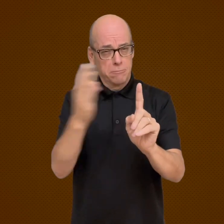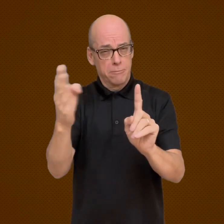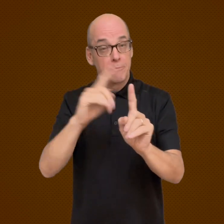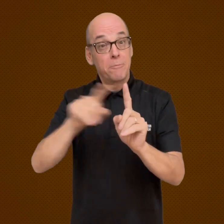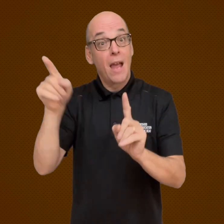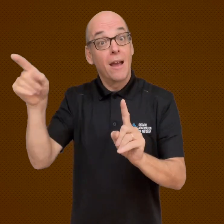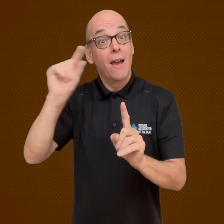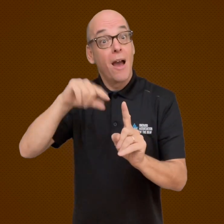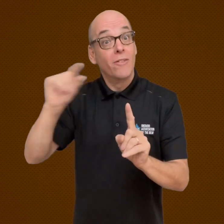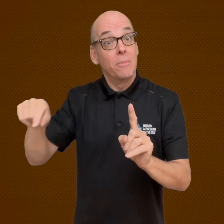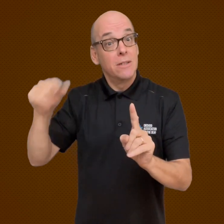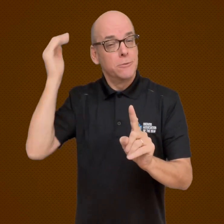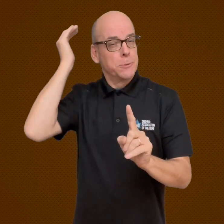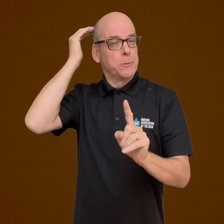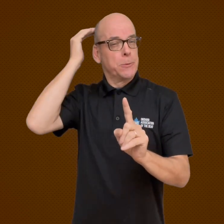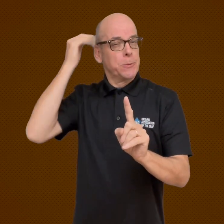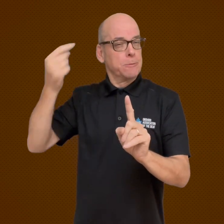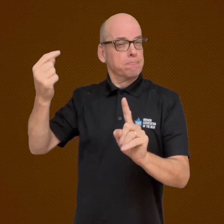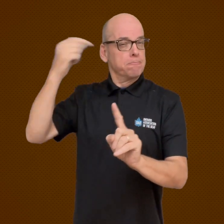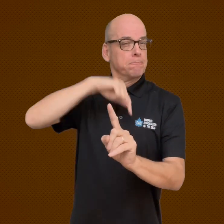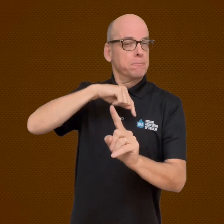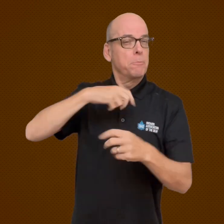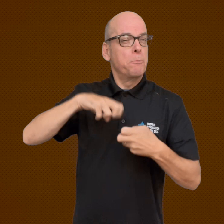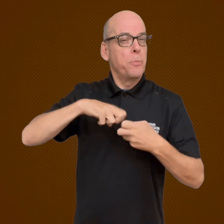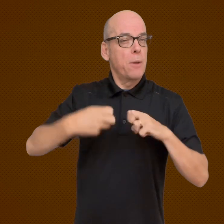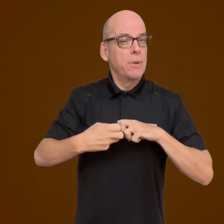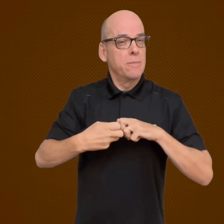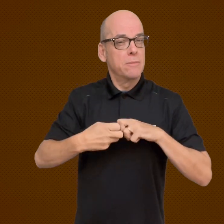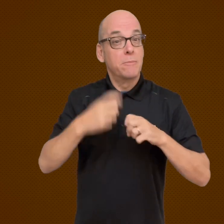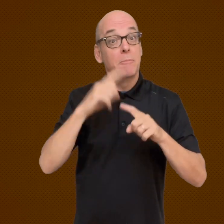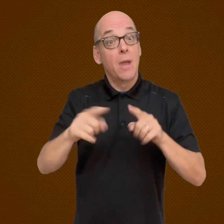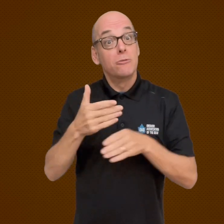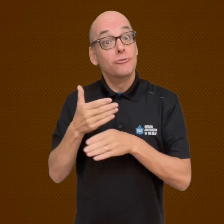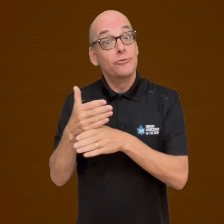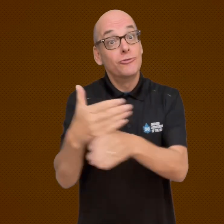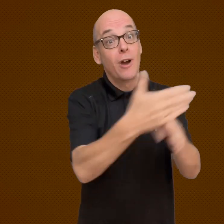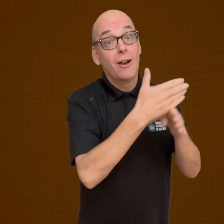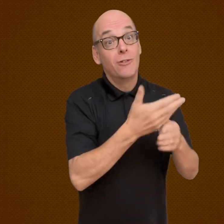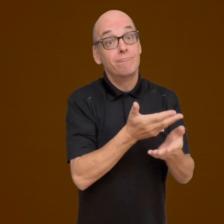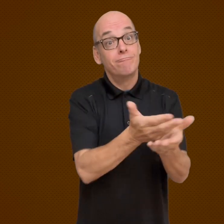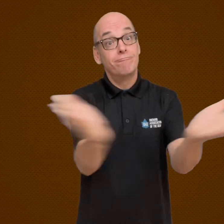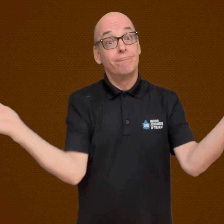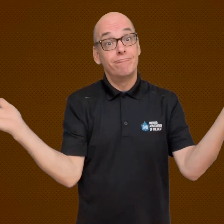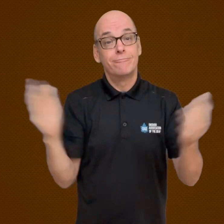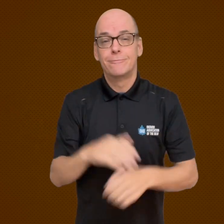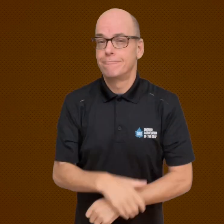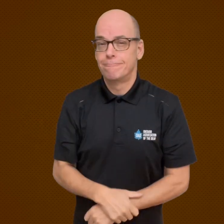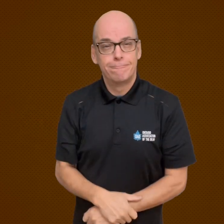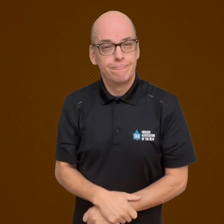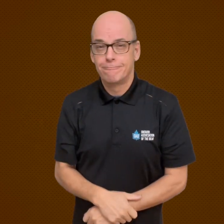The government knew there were problems, but they did not share them with the mainstream community.